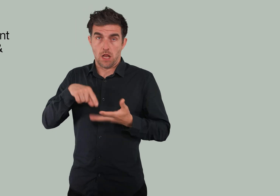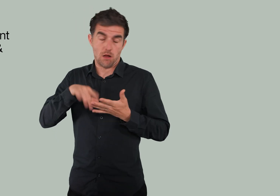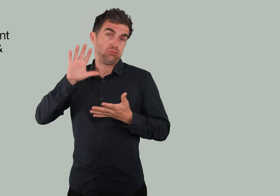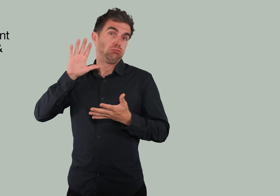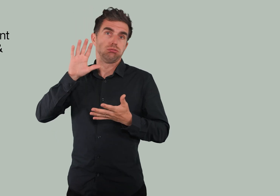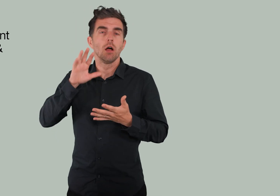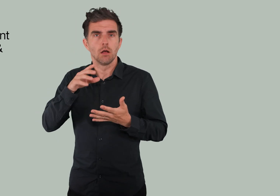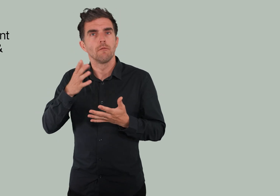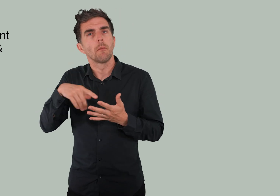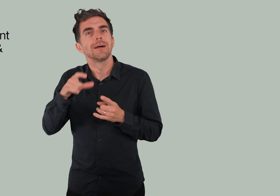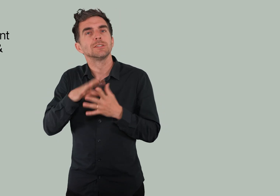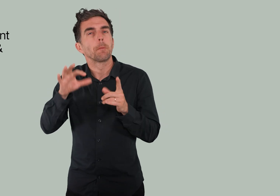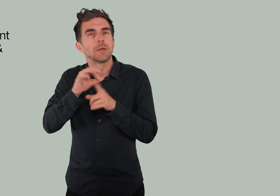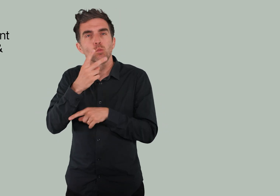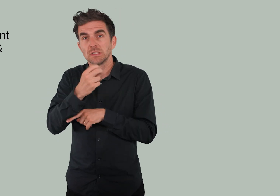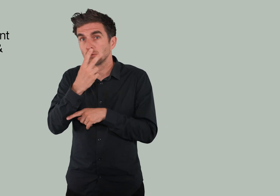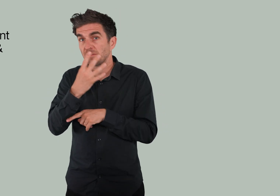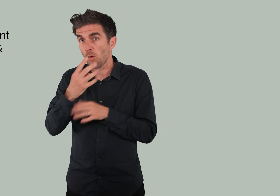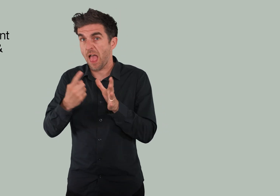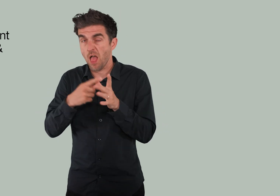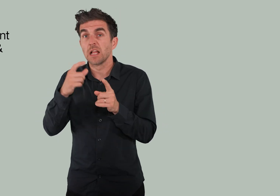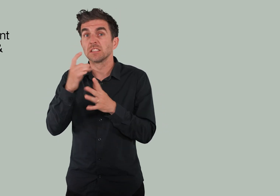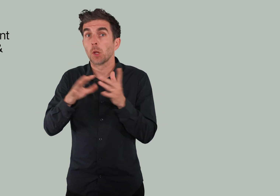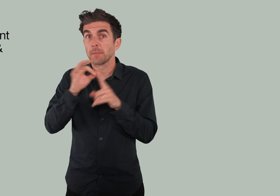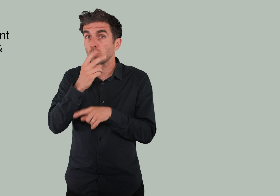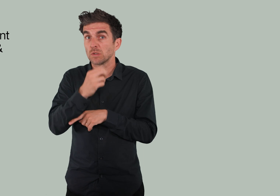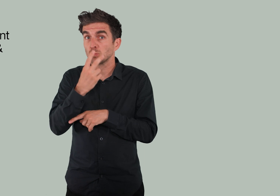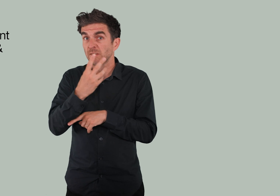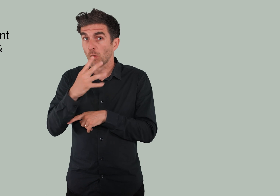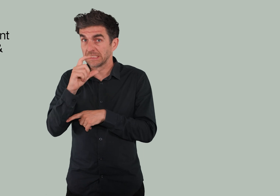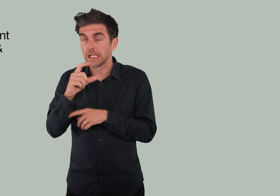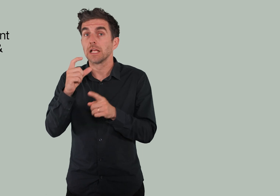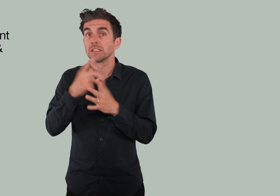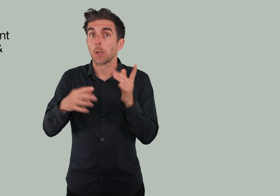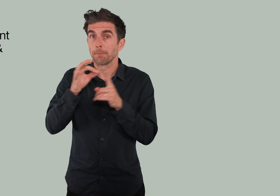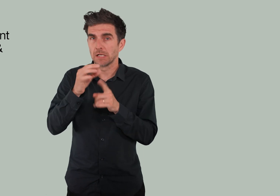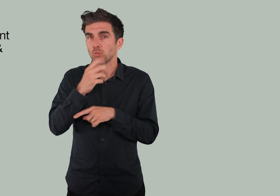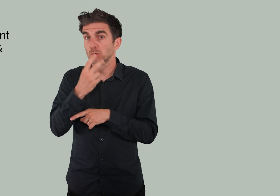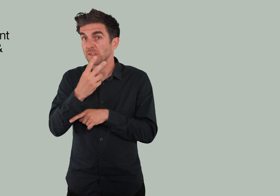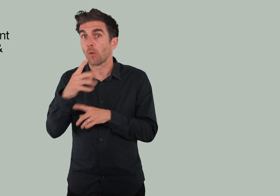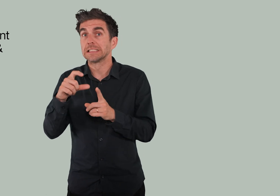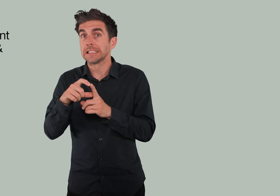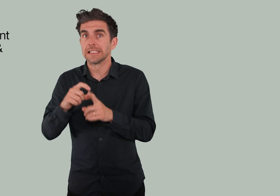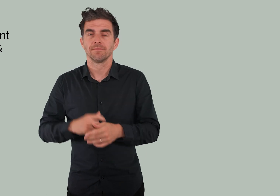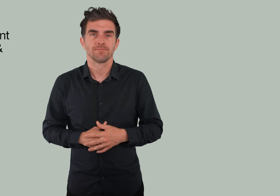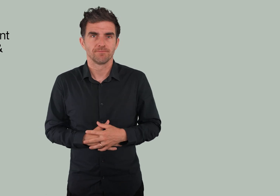starting an application (DWP, 2024a, DWP, 2024c, DWP, 2024d).